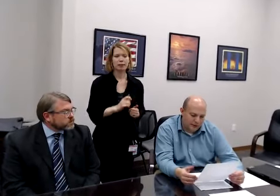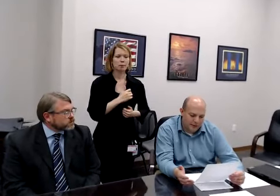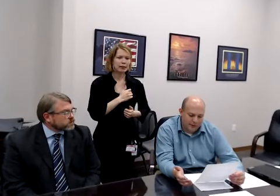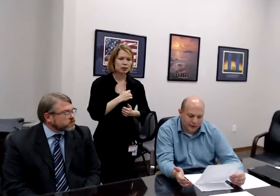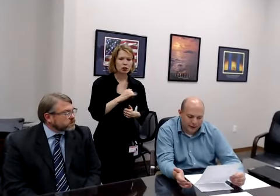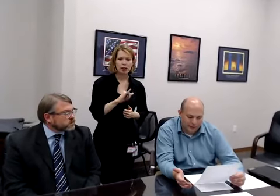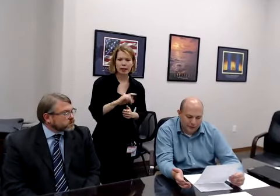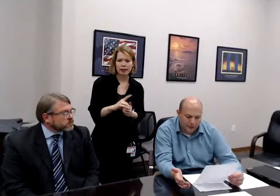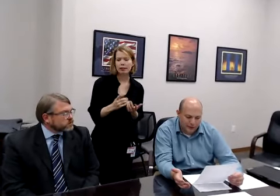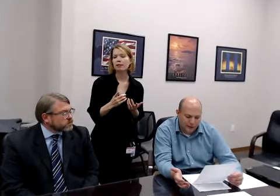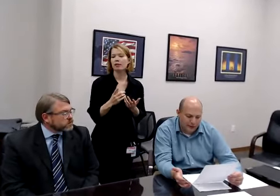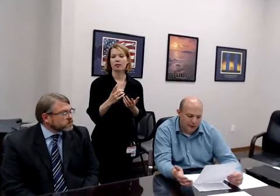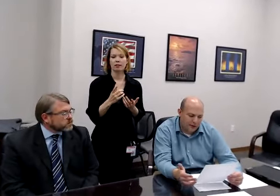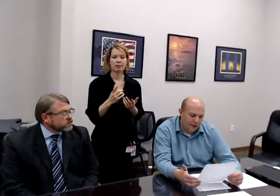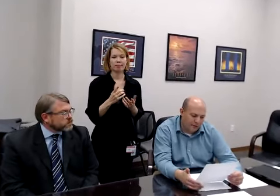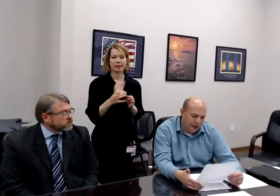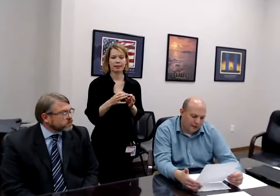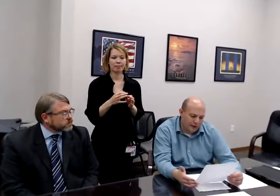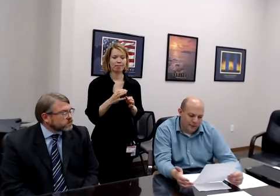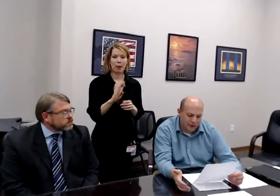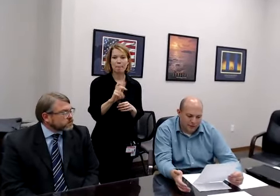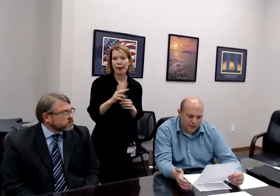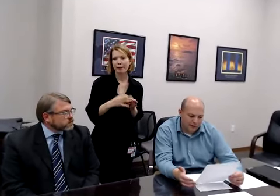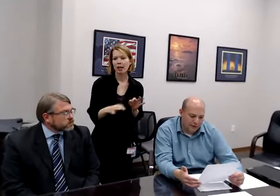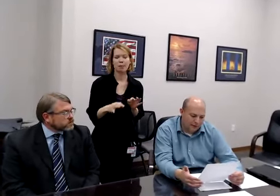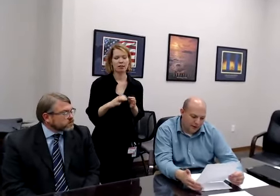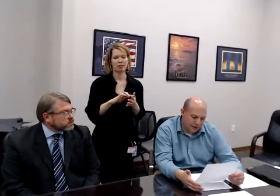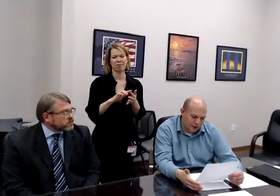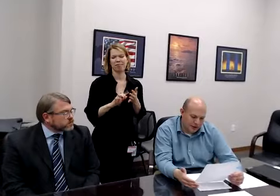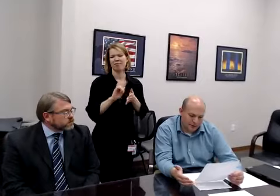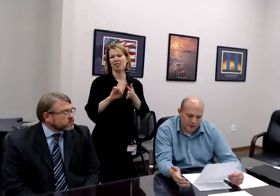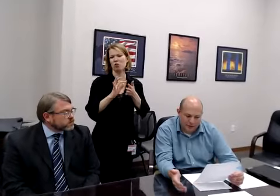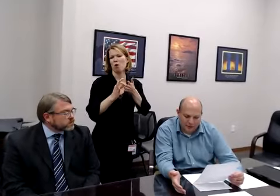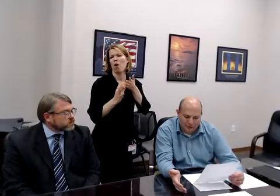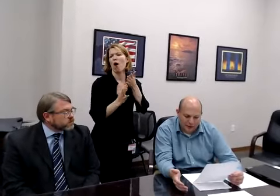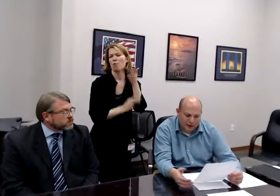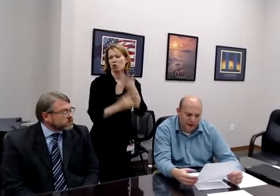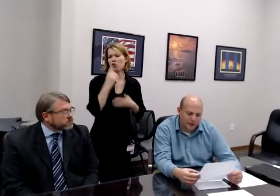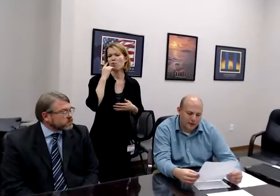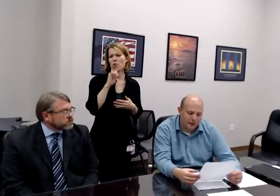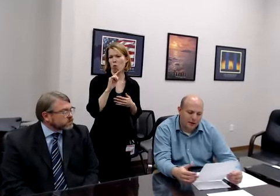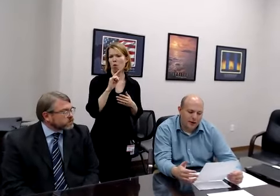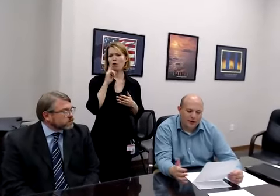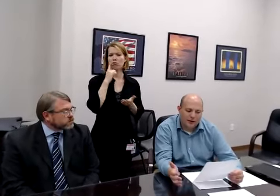statement in the last 12 months, bank statement, government statement, paycheck, government documents.